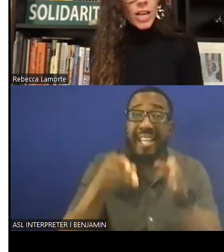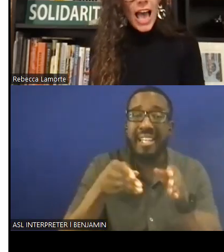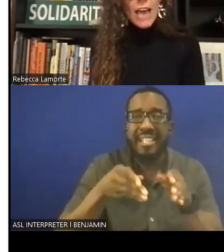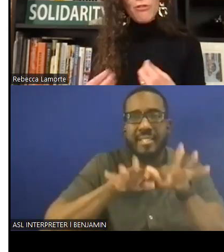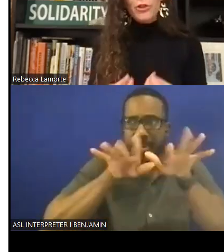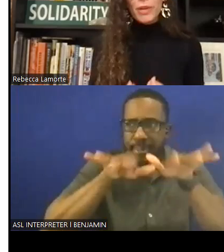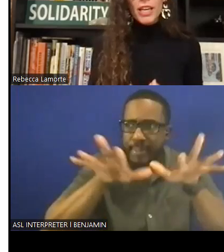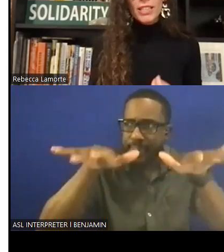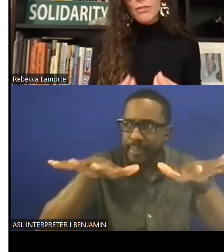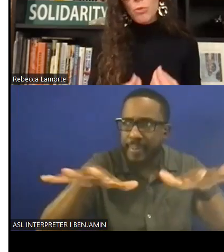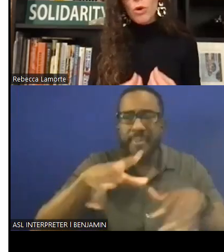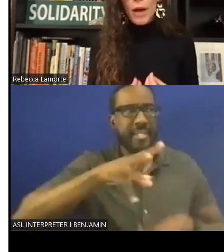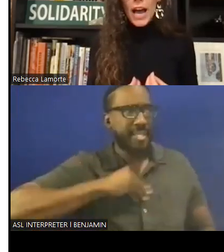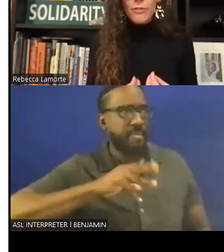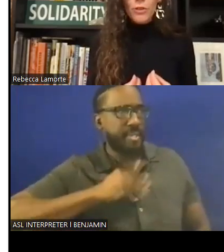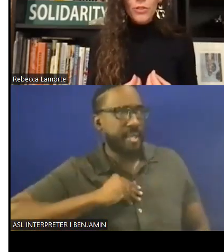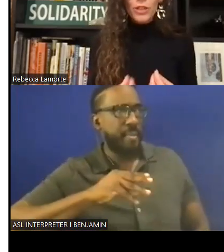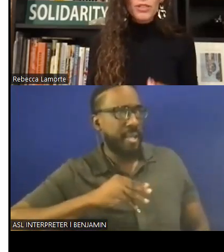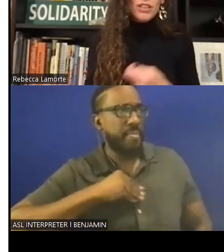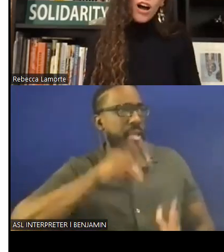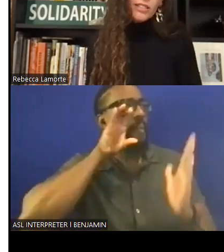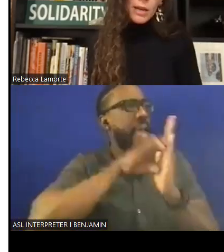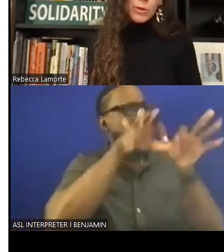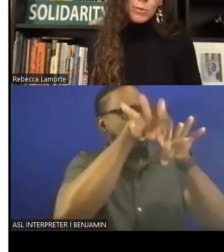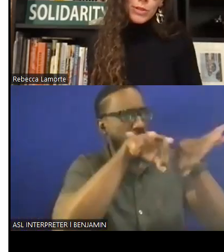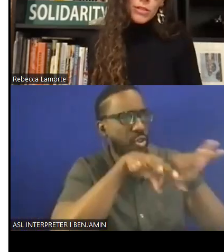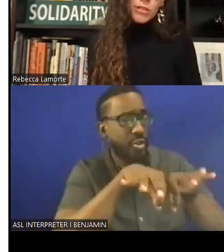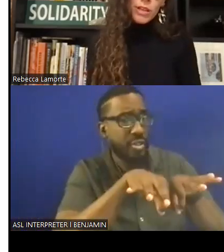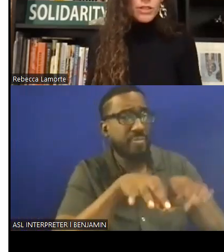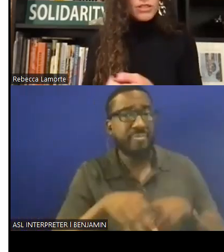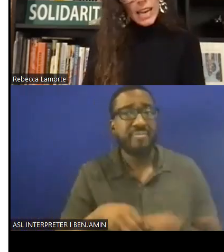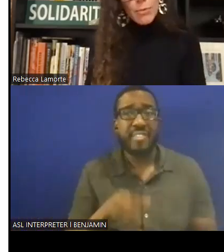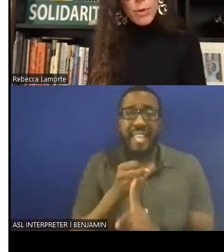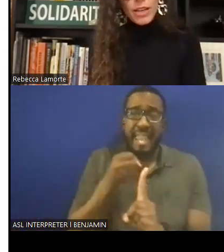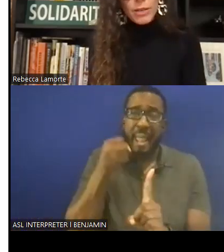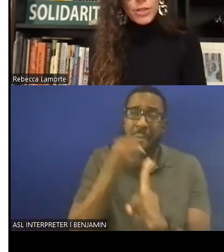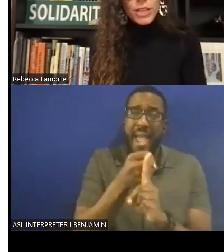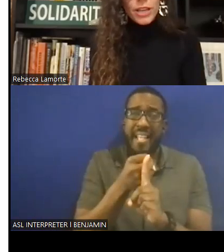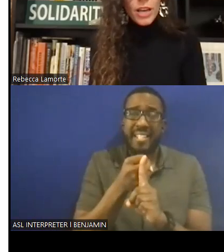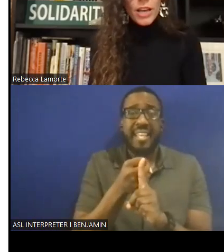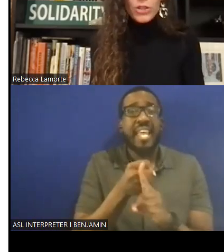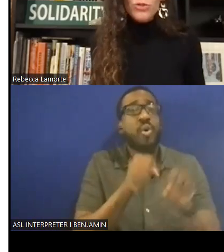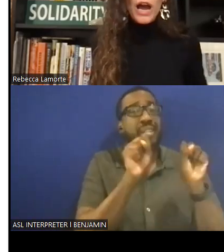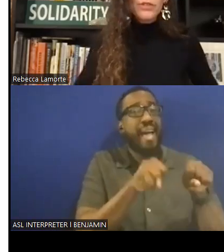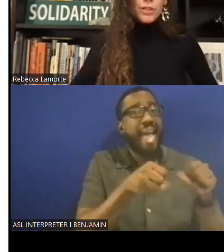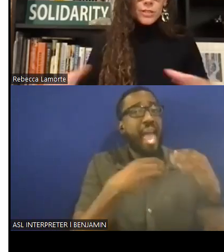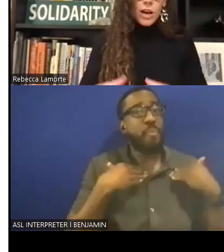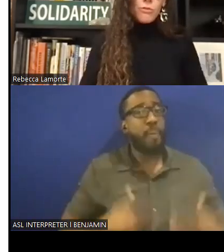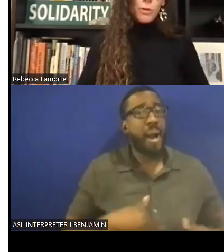And for me, it's even more impactful that it was a non-disabled person. It was an able-bodied person that surrounded herself